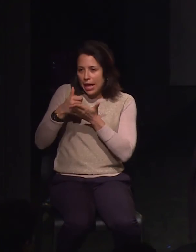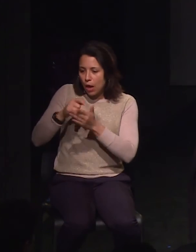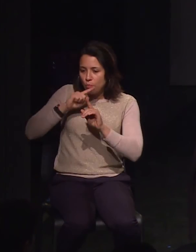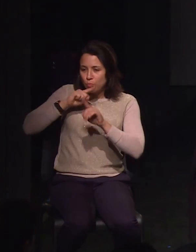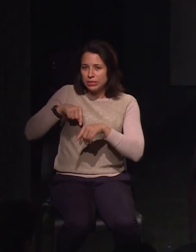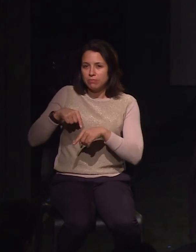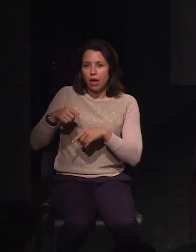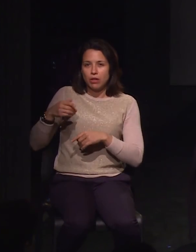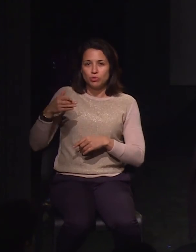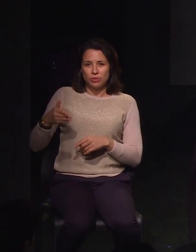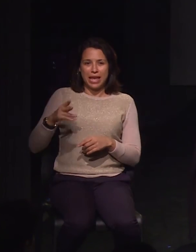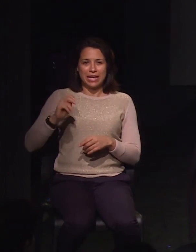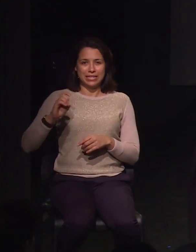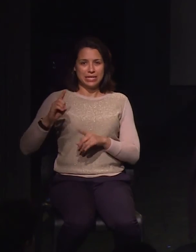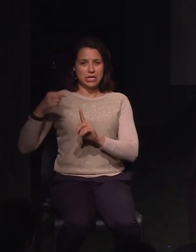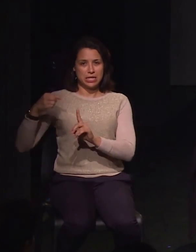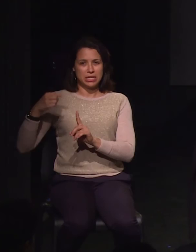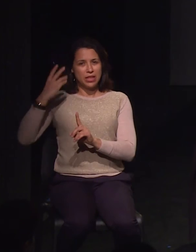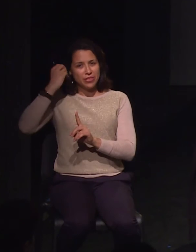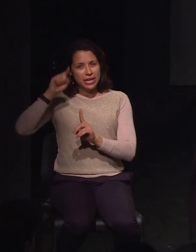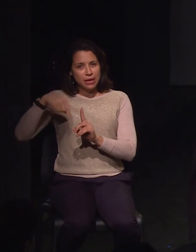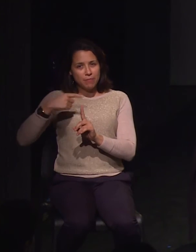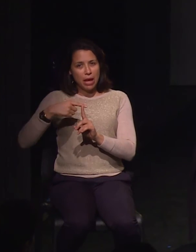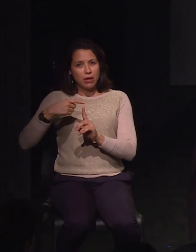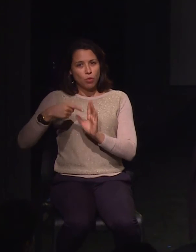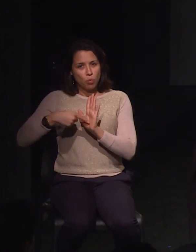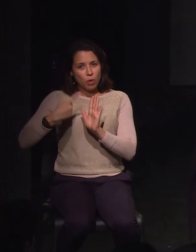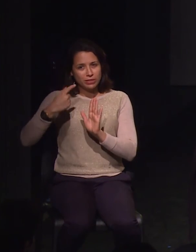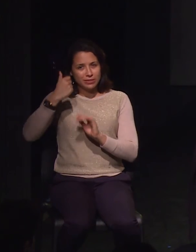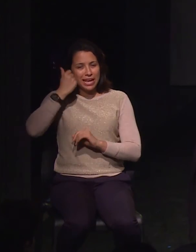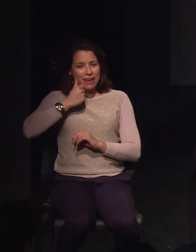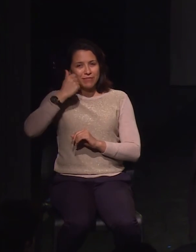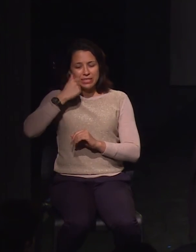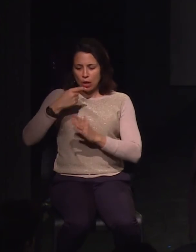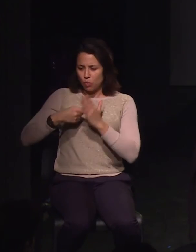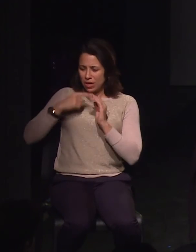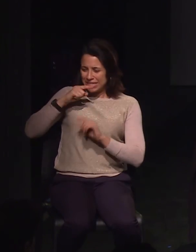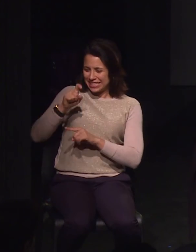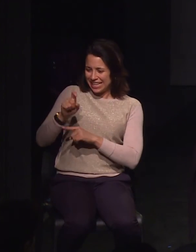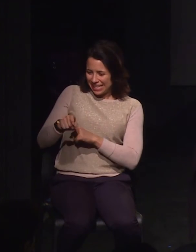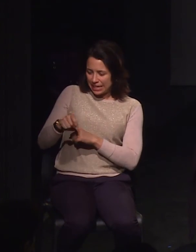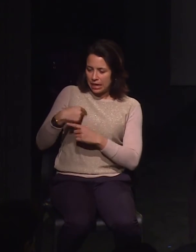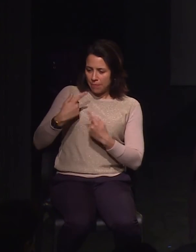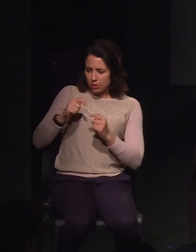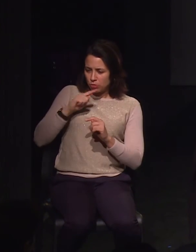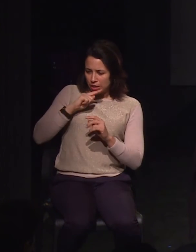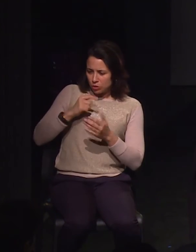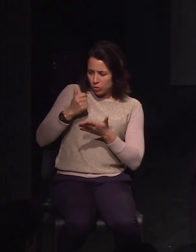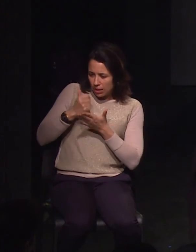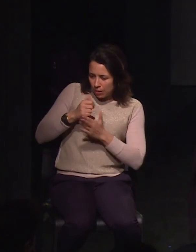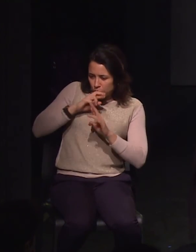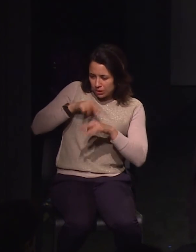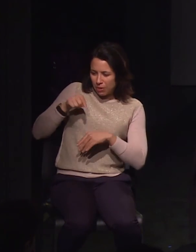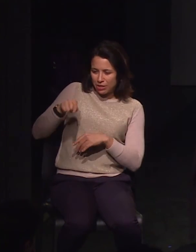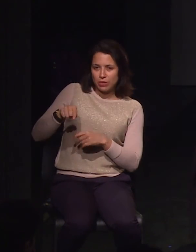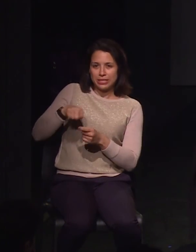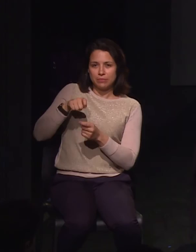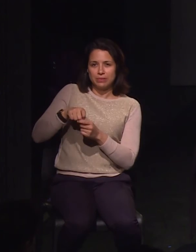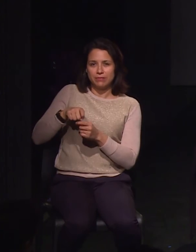Think about that once a day – what’s the need, how am I going to respond to that, and then I think we can all be optimistic.